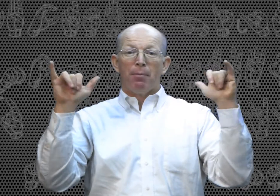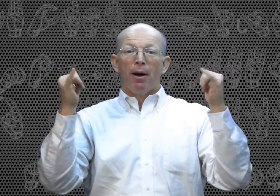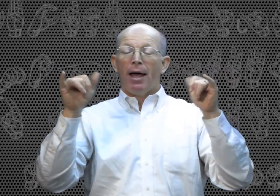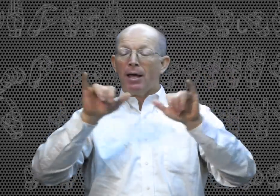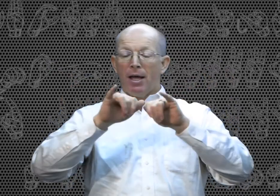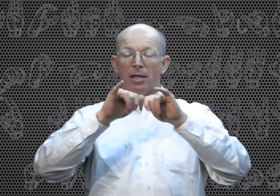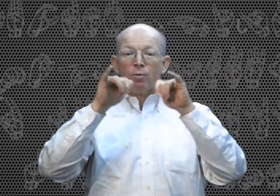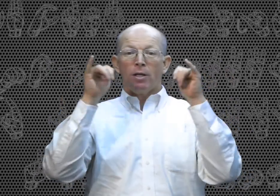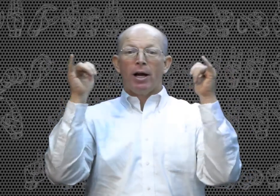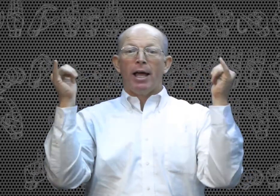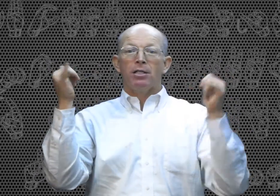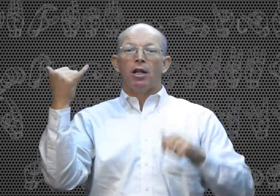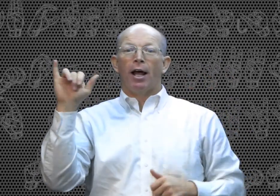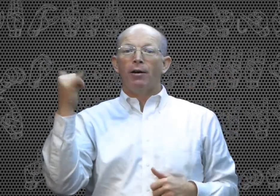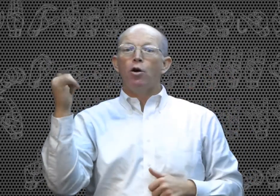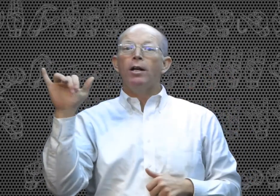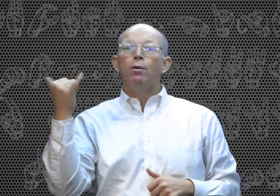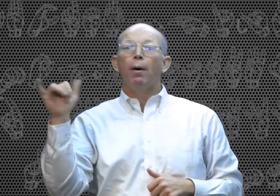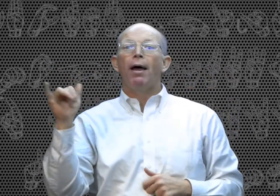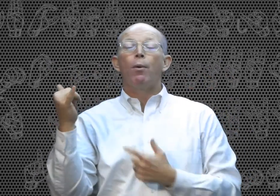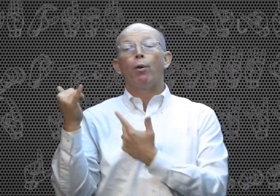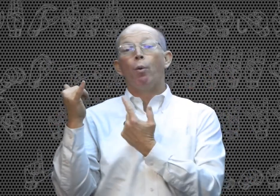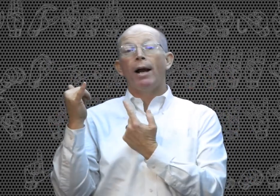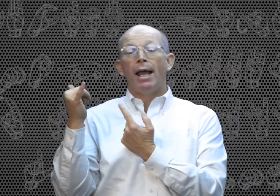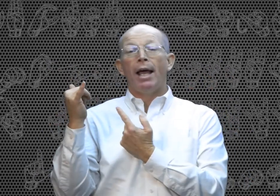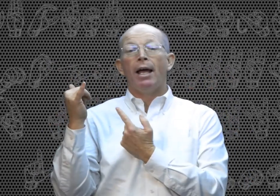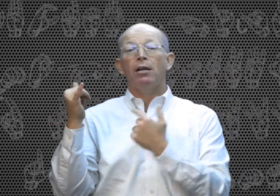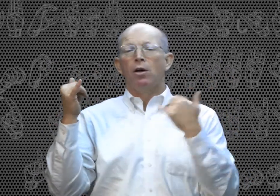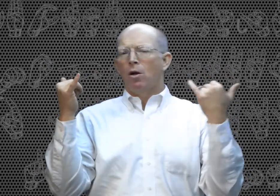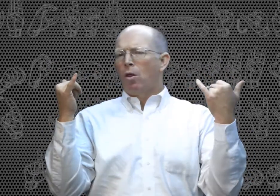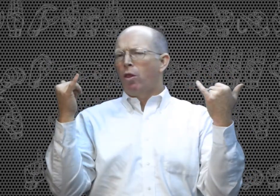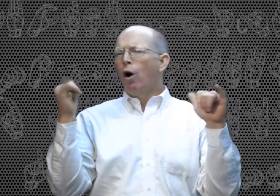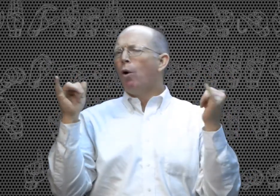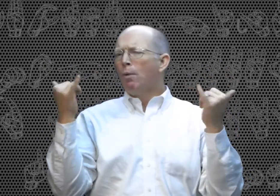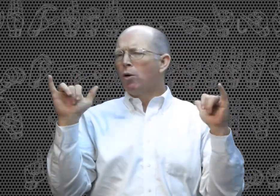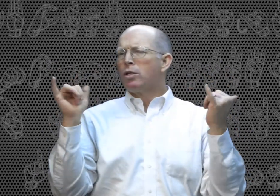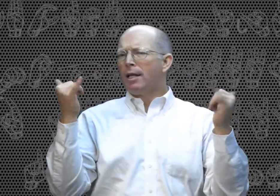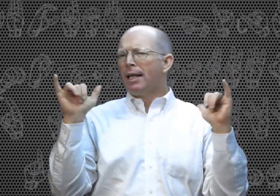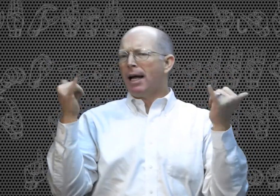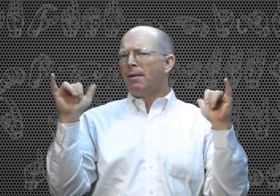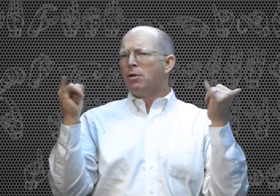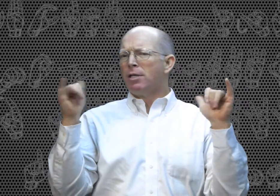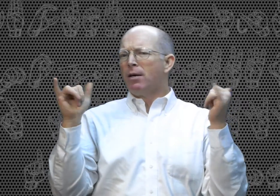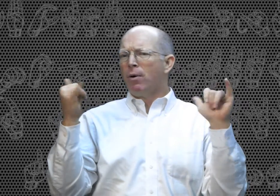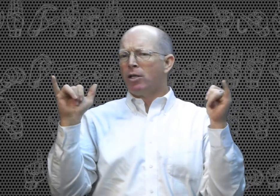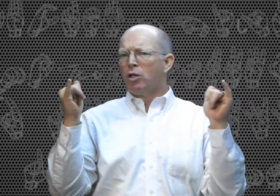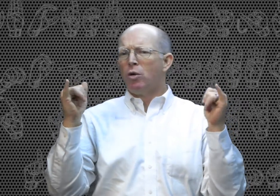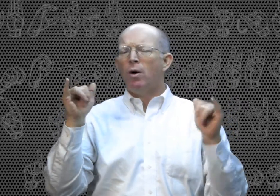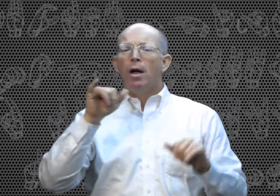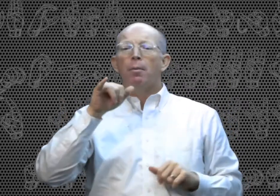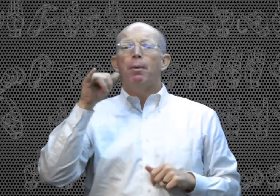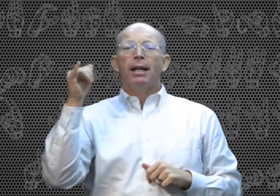PLAY is with your hands to the ... you can do PLAY with 1 hand, though most of the time you see it with 2.